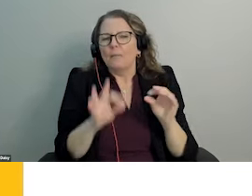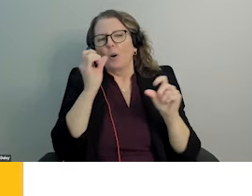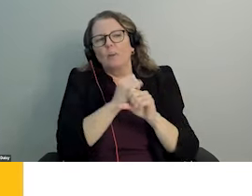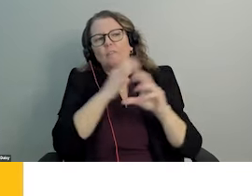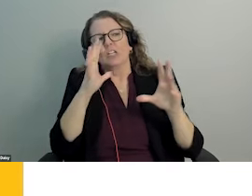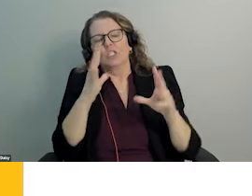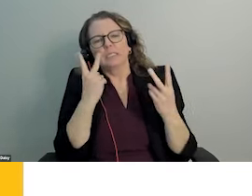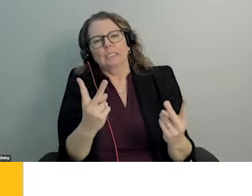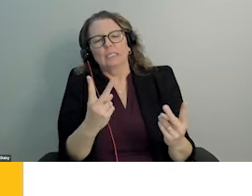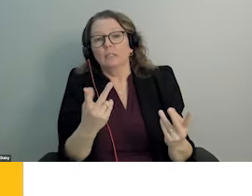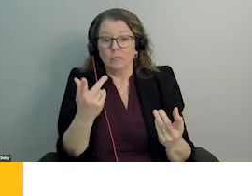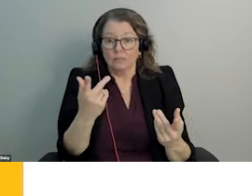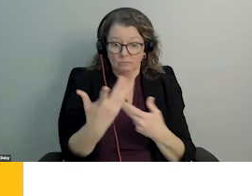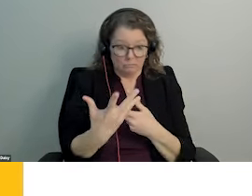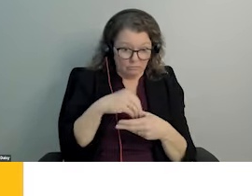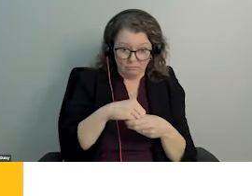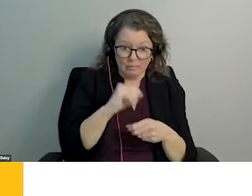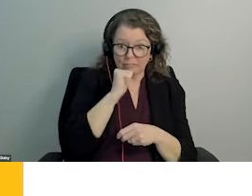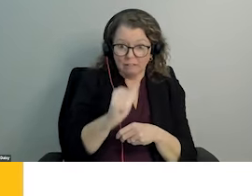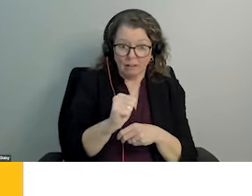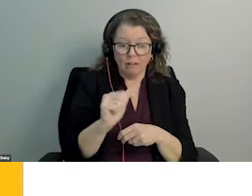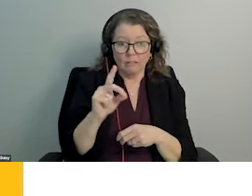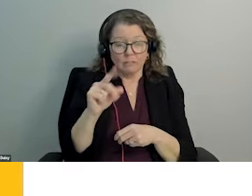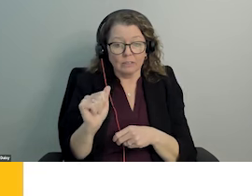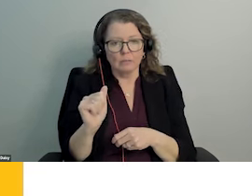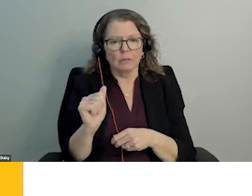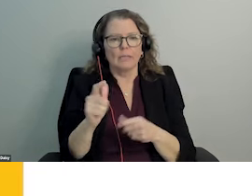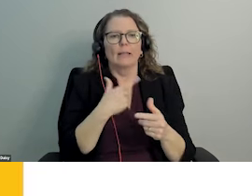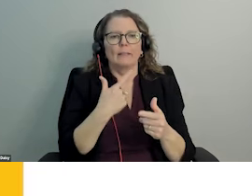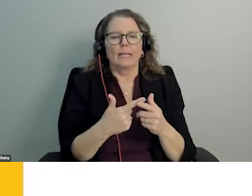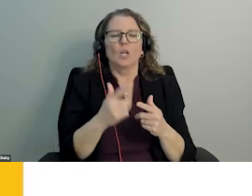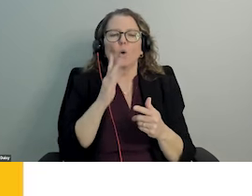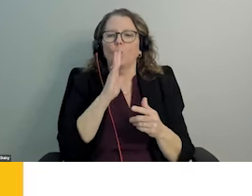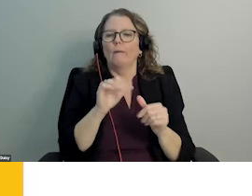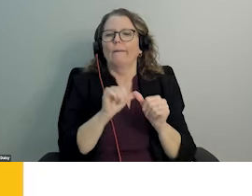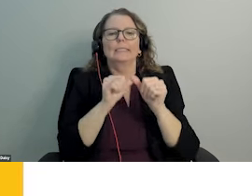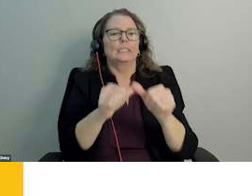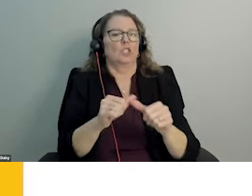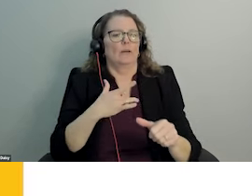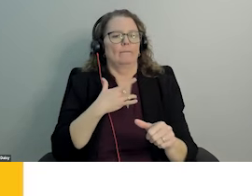that if we don't include people with disabilities, we'll always view it as this outlier and a minority group